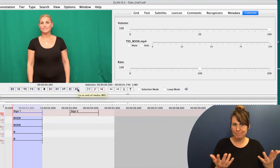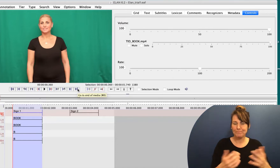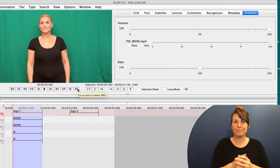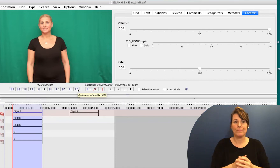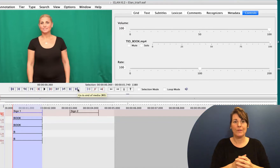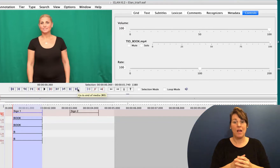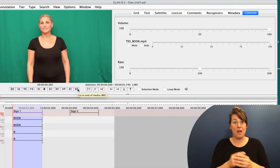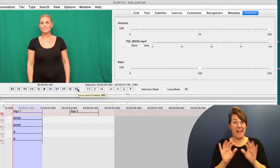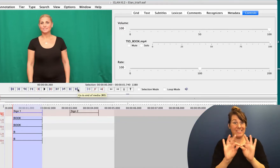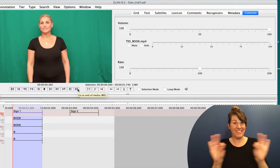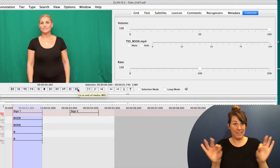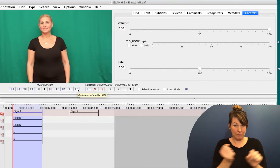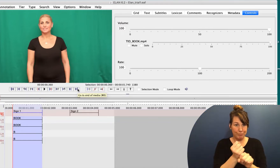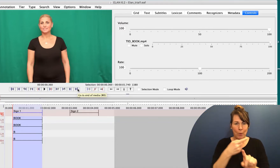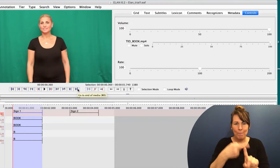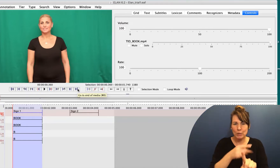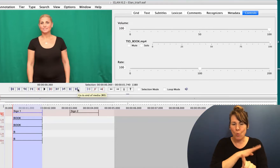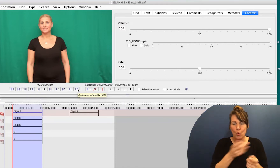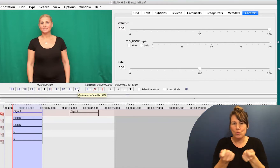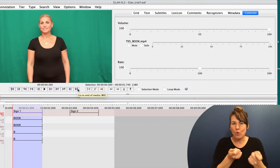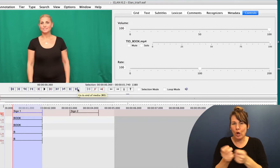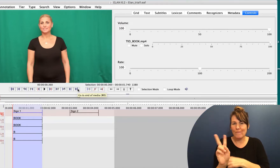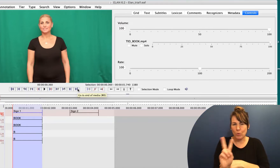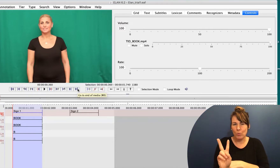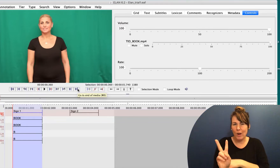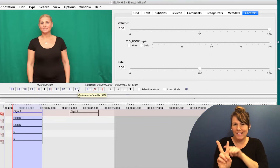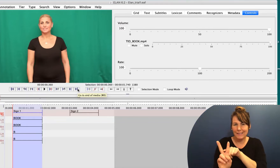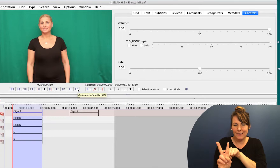But this time I want to create some control vocabularies.